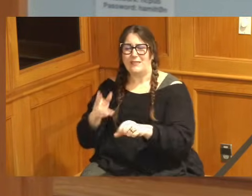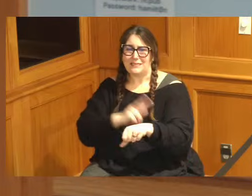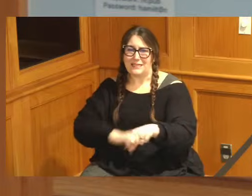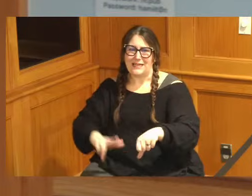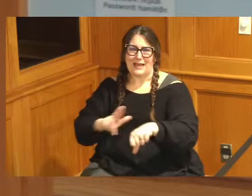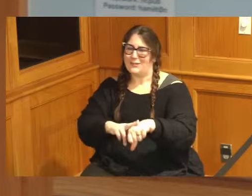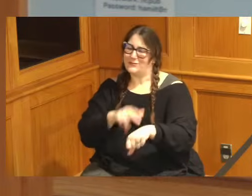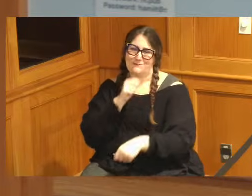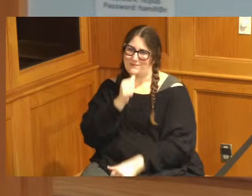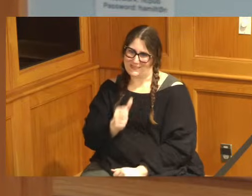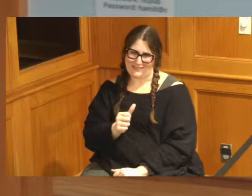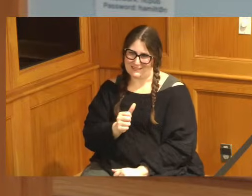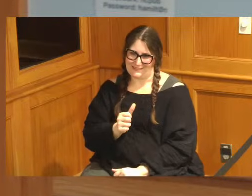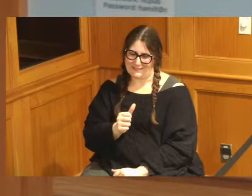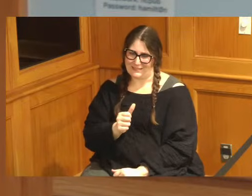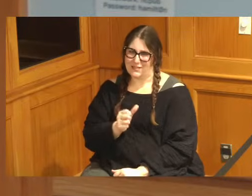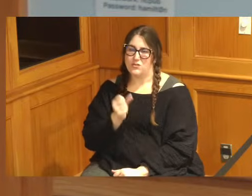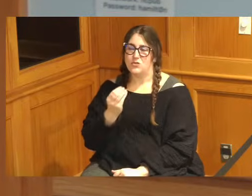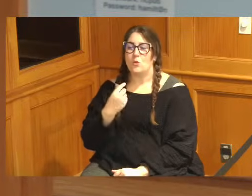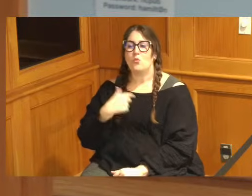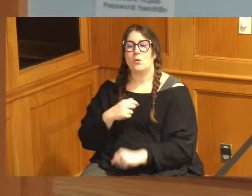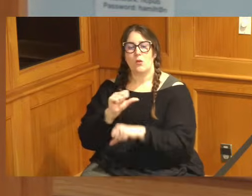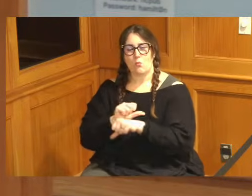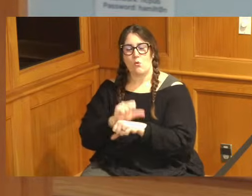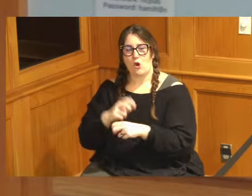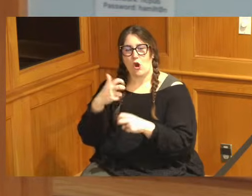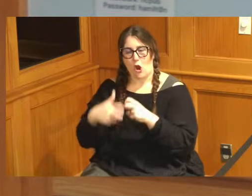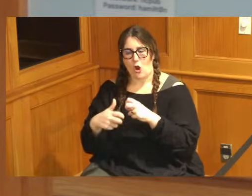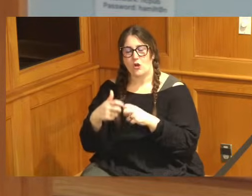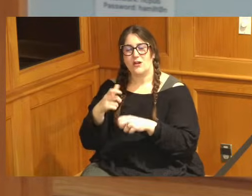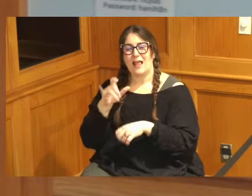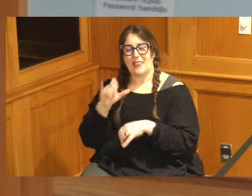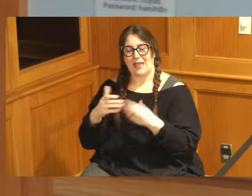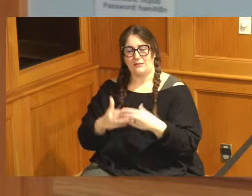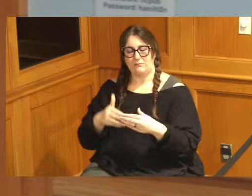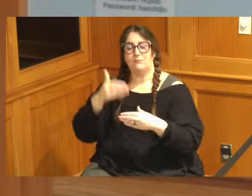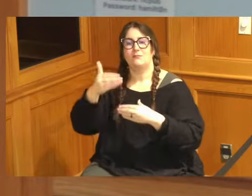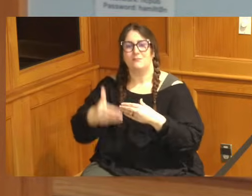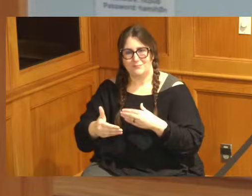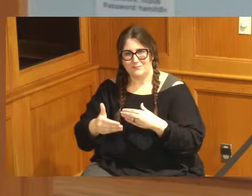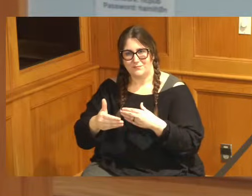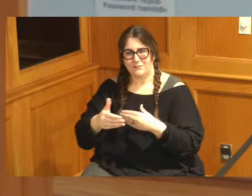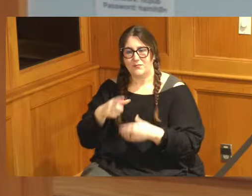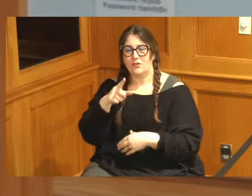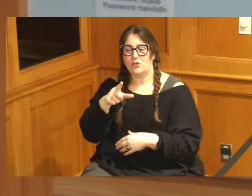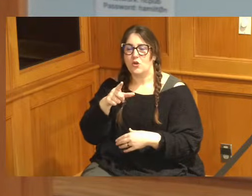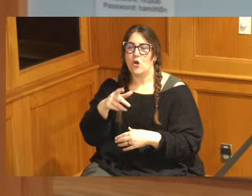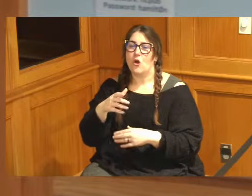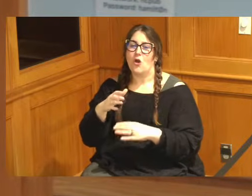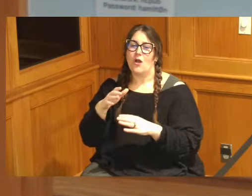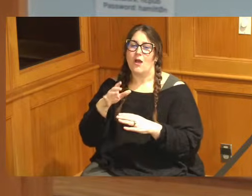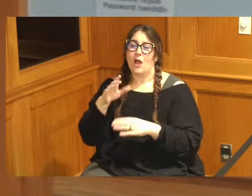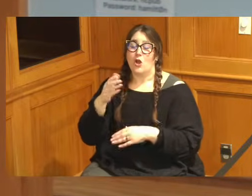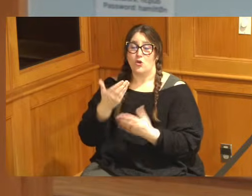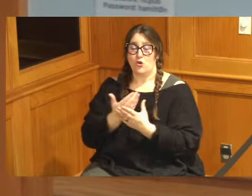I think it's really a great step forward that I'm excited to keep working on and we're really you all made a great hire with the new community development head she's really impressive